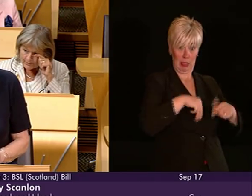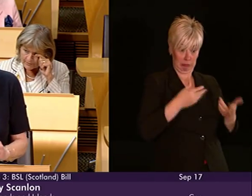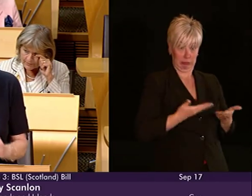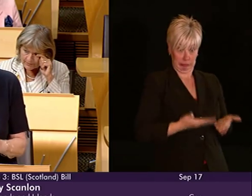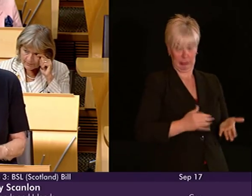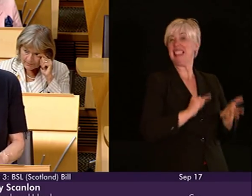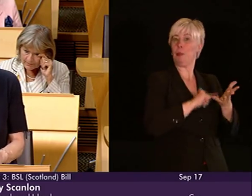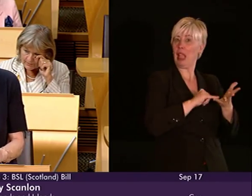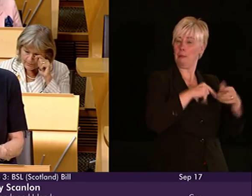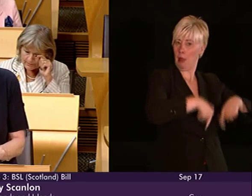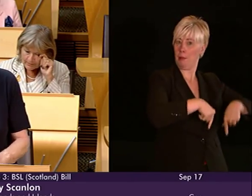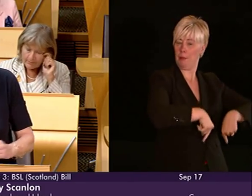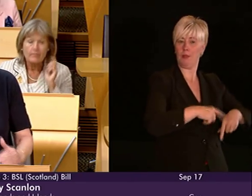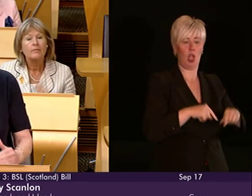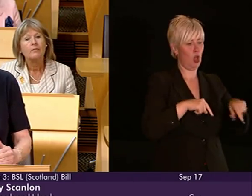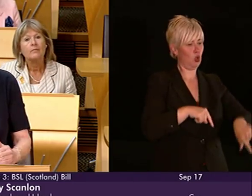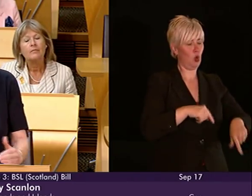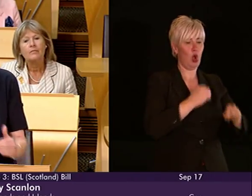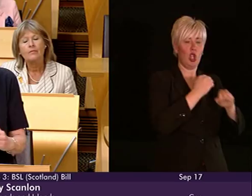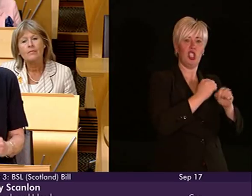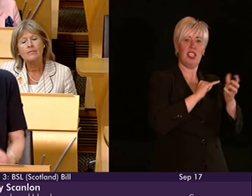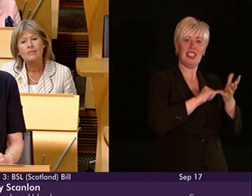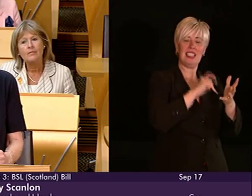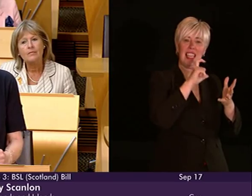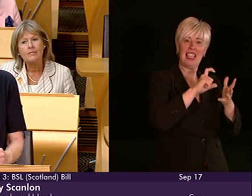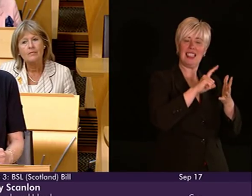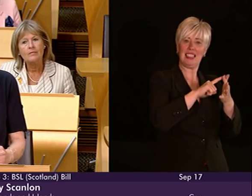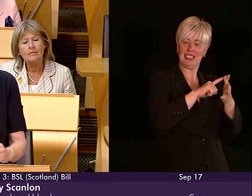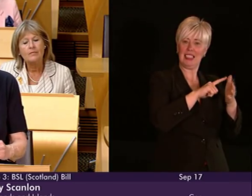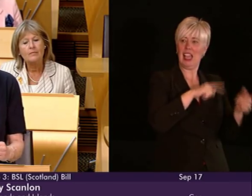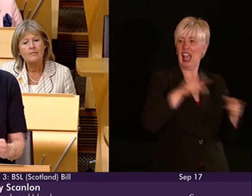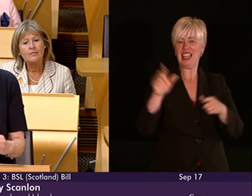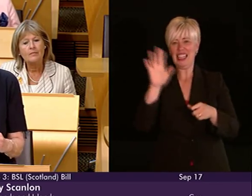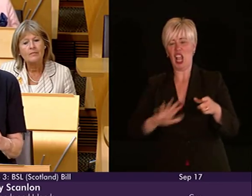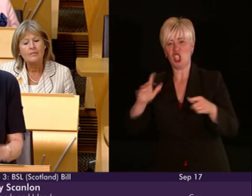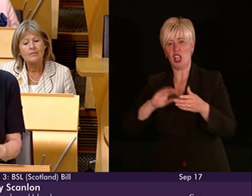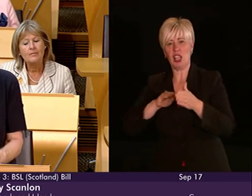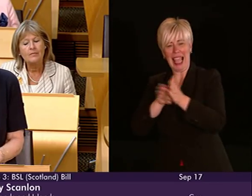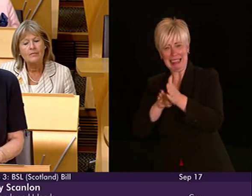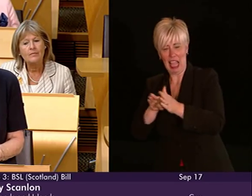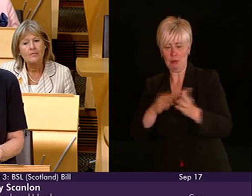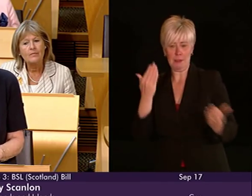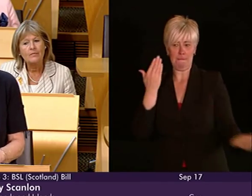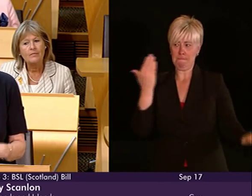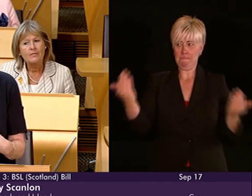Given the equivalence between GCSEs and the national exams, I hope that the Scottish Government